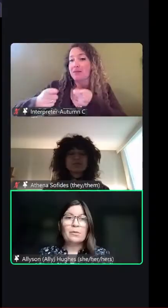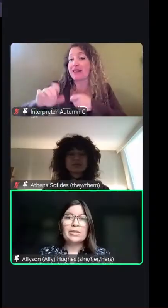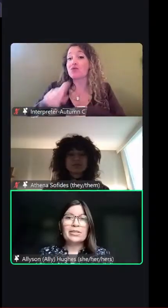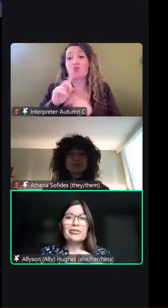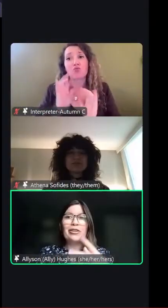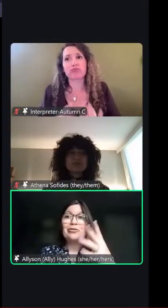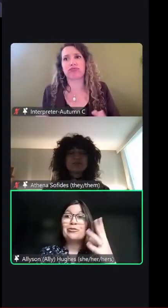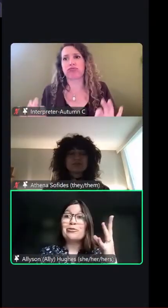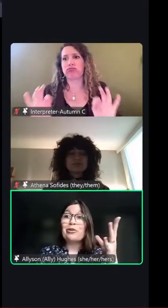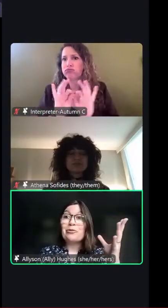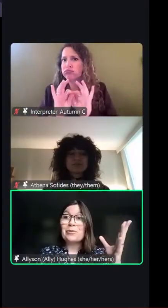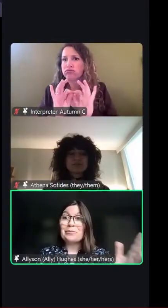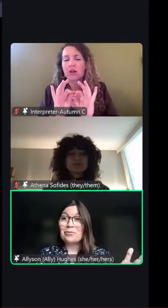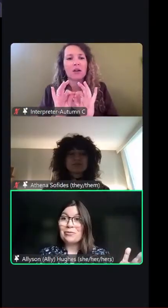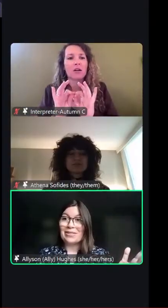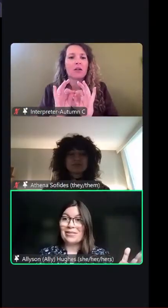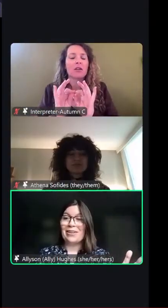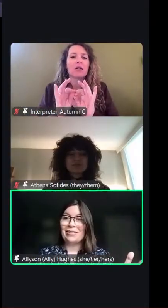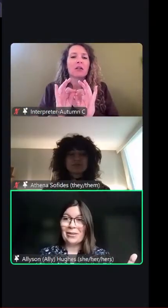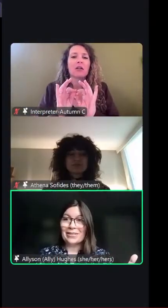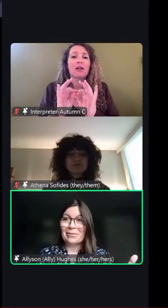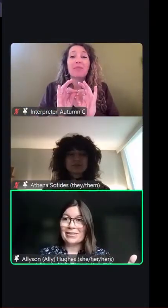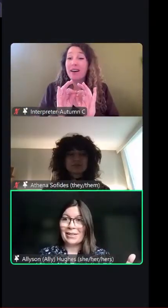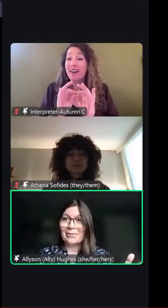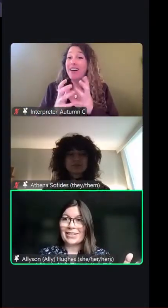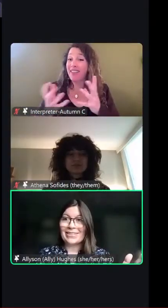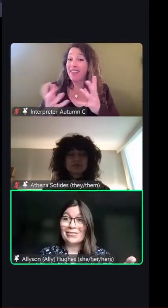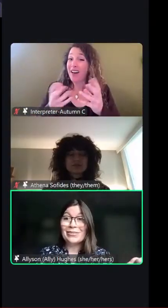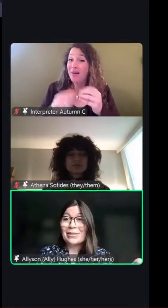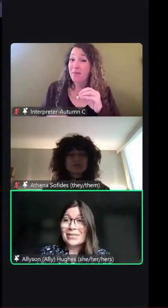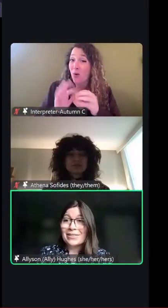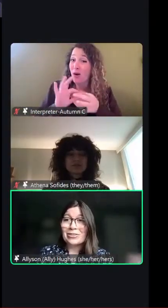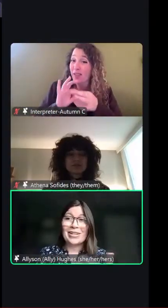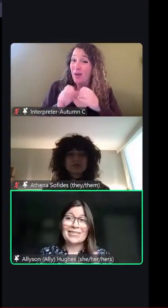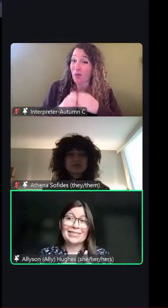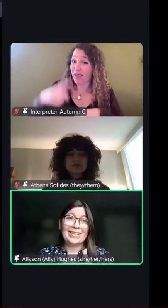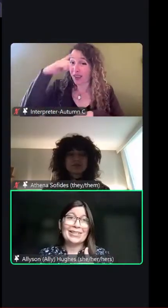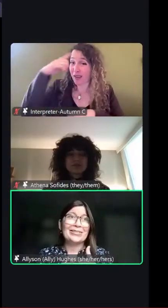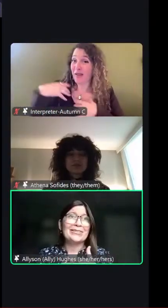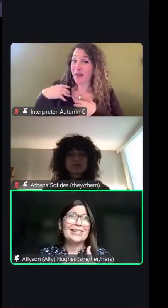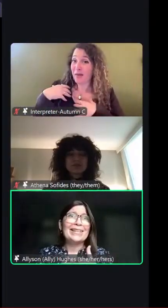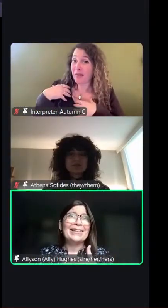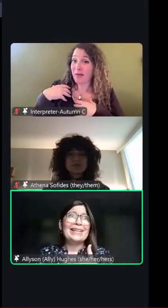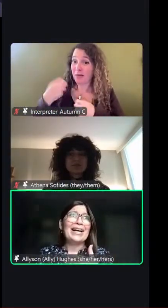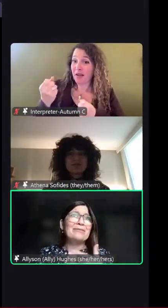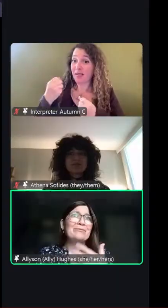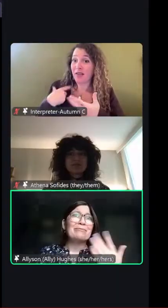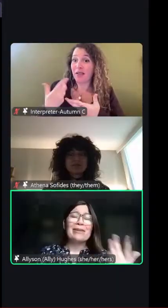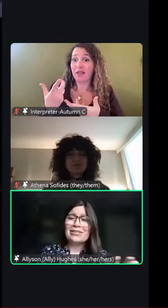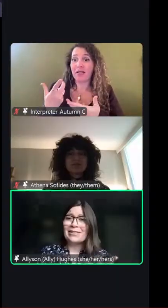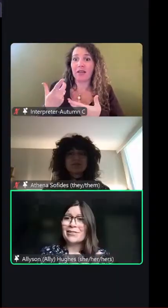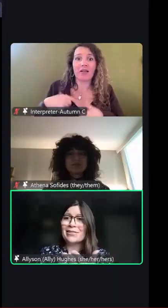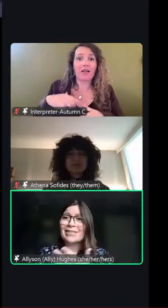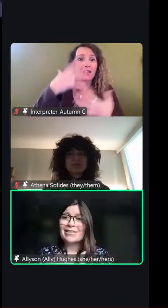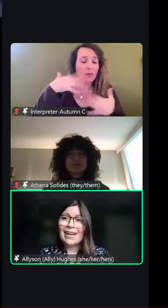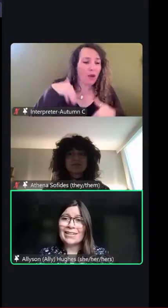But there's also so much more mental health wise about diabetes. There's diabetes distress, there's depression, there's anxiety,